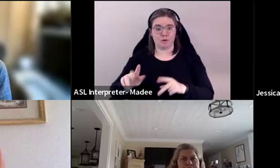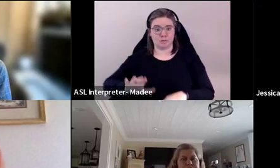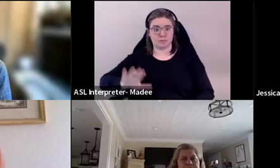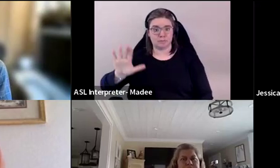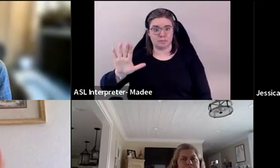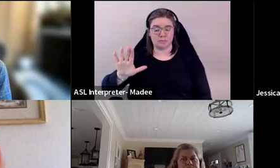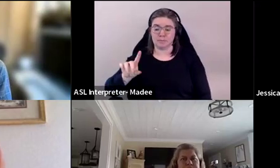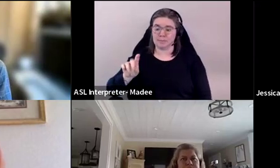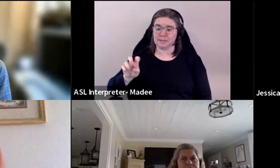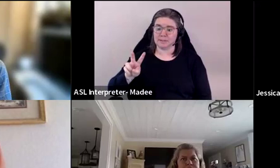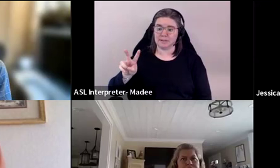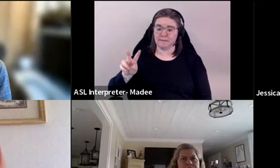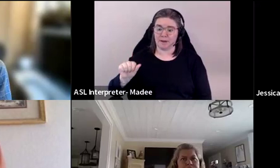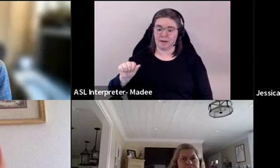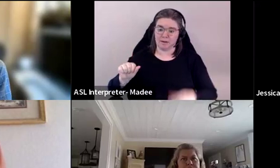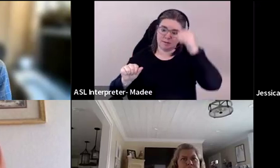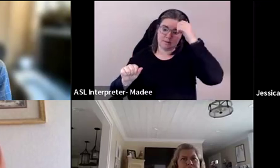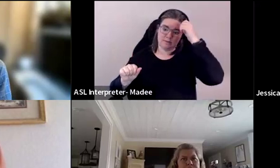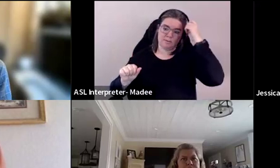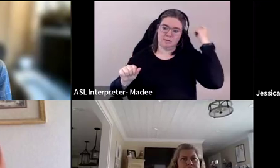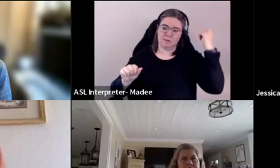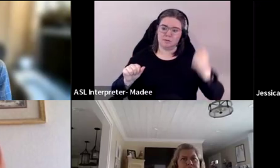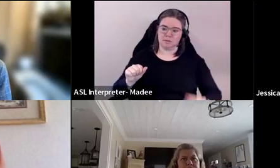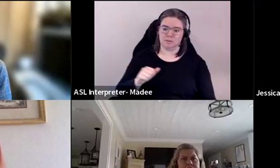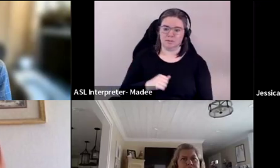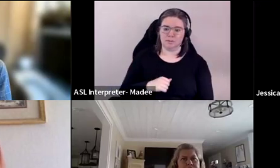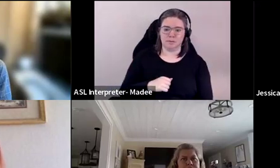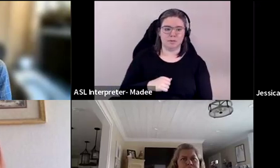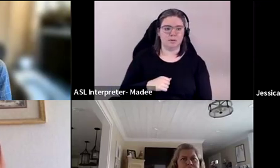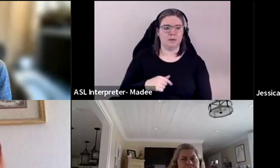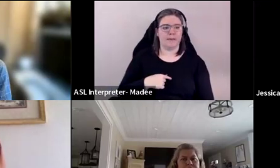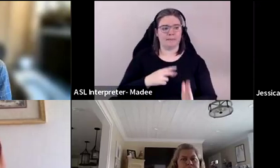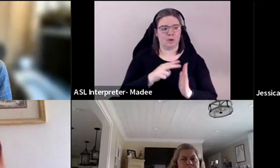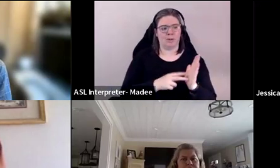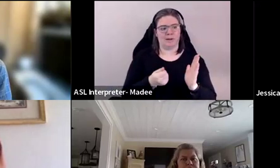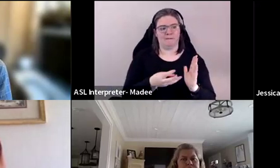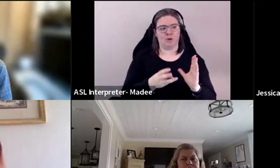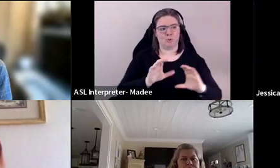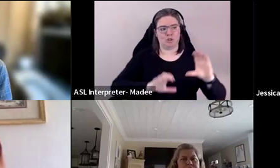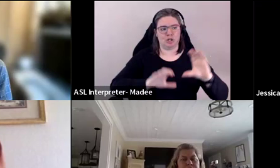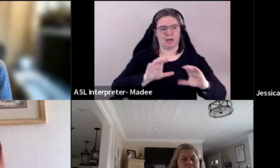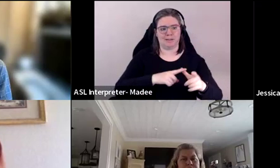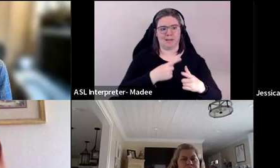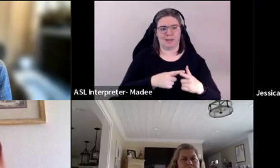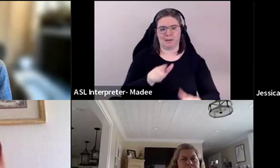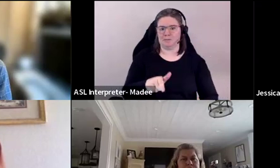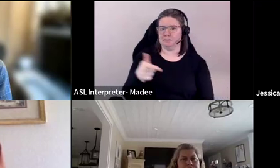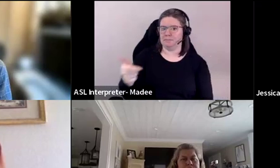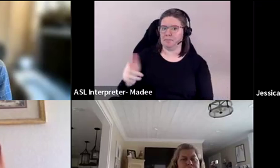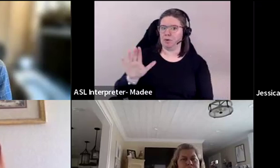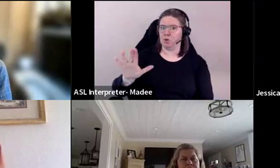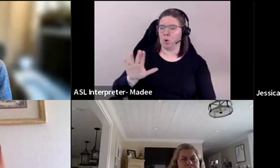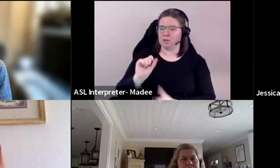Rebecca /APRIL: Deva or Diva. Is that how you pronounce that? Let me let me read a few of these chats, and then we'll we'll have you tell us about your situation? All right.